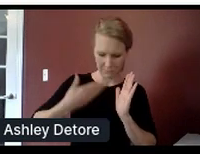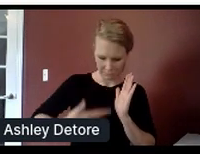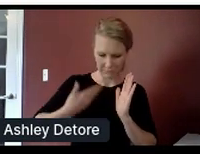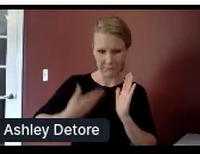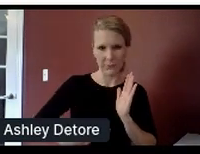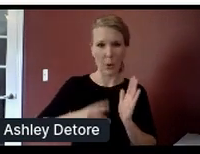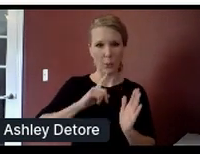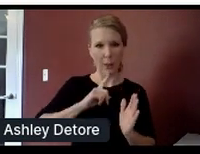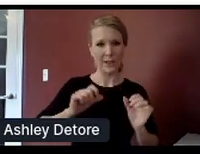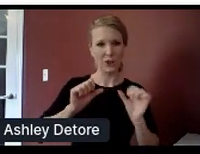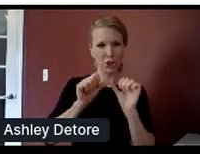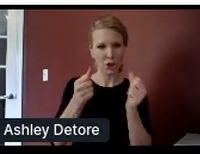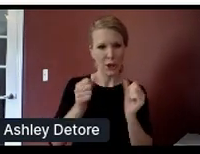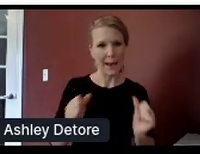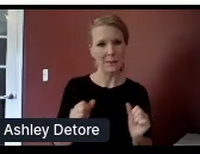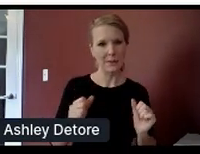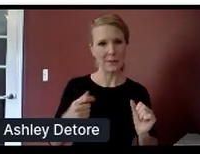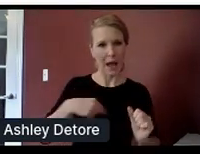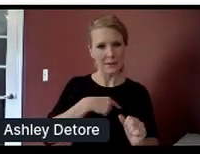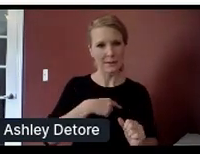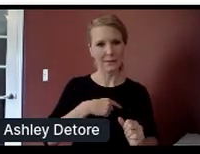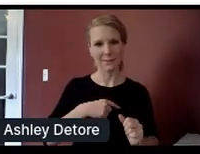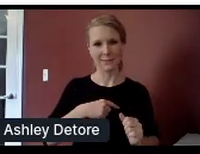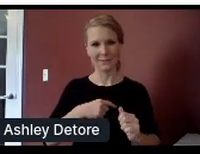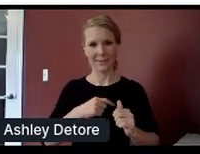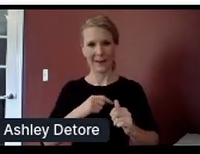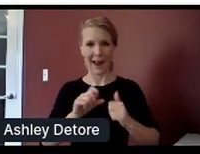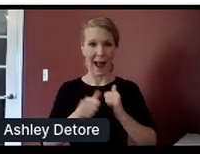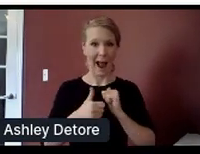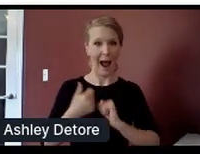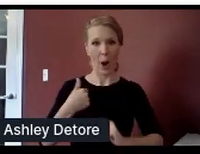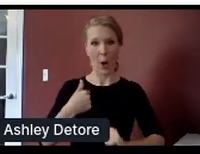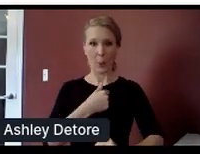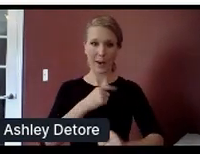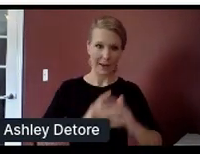I think I said that before, but as a mom of biracial children,